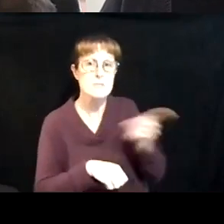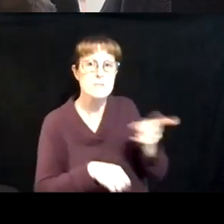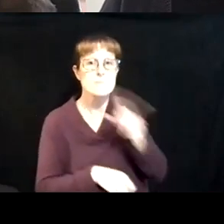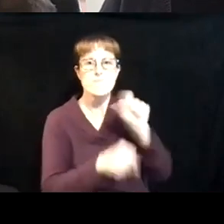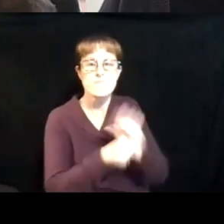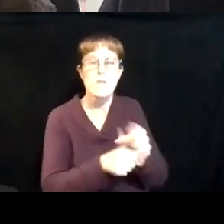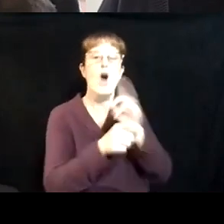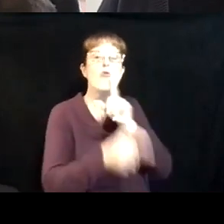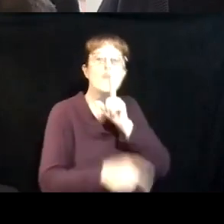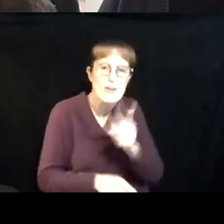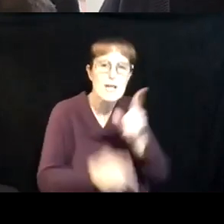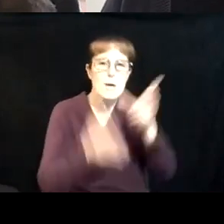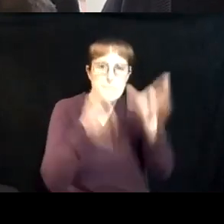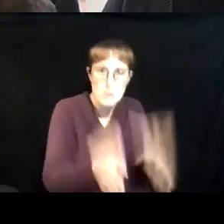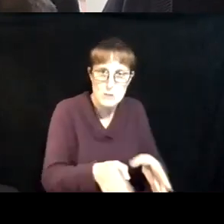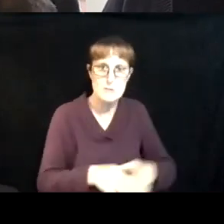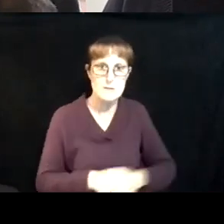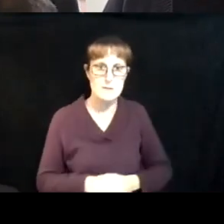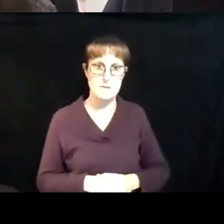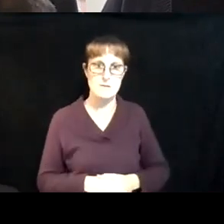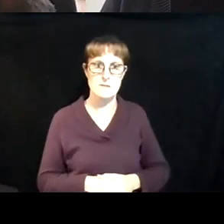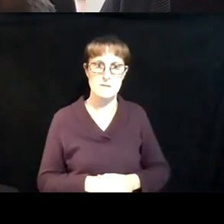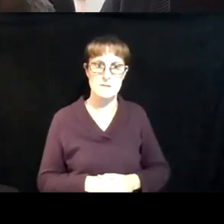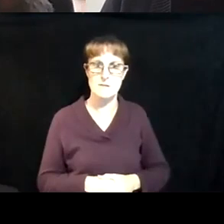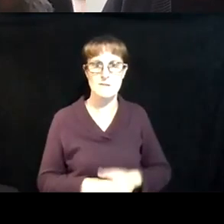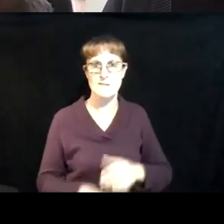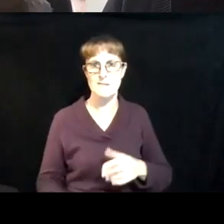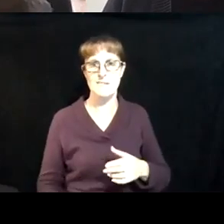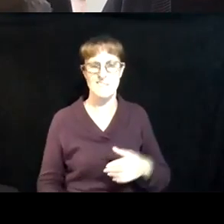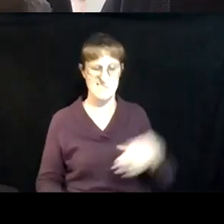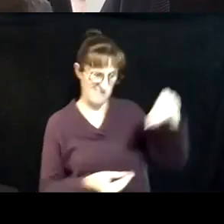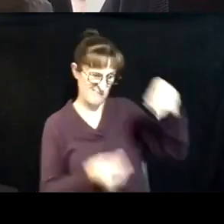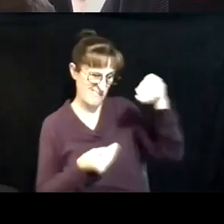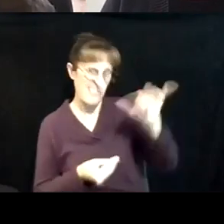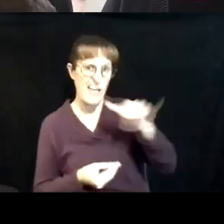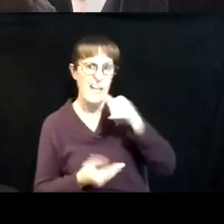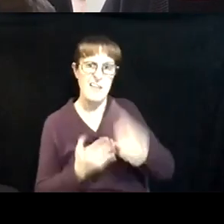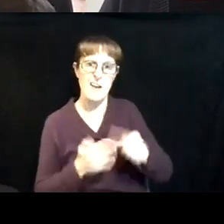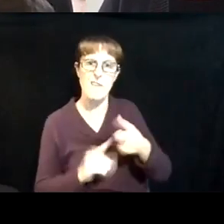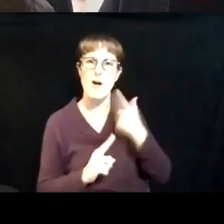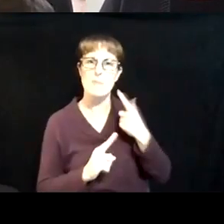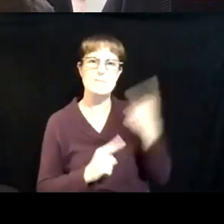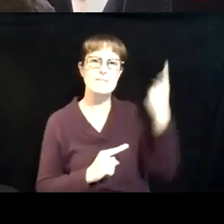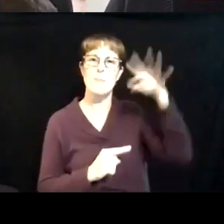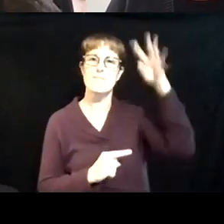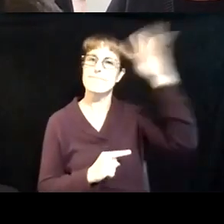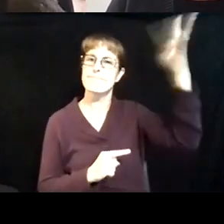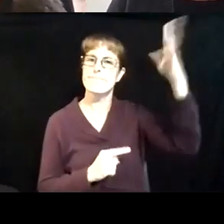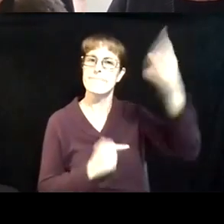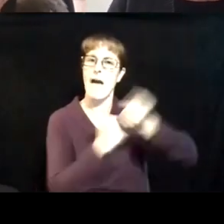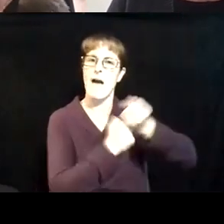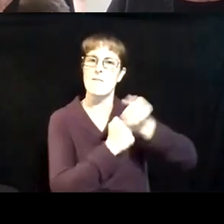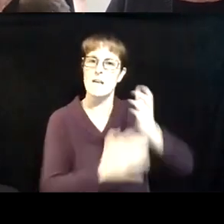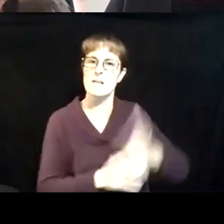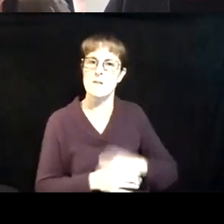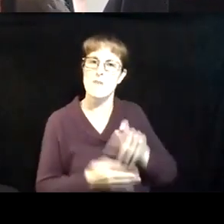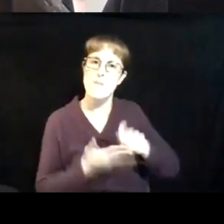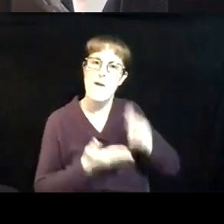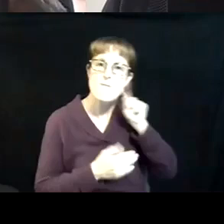and that this wasn't something that some advocate had written on her behalf or pretending to be her or whatever.